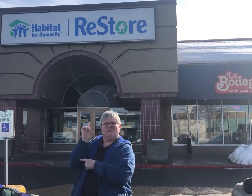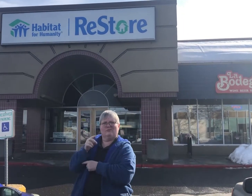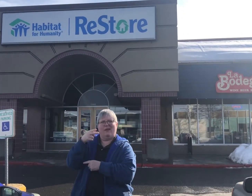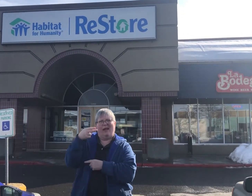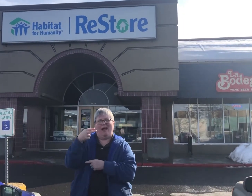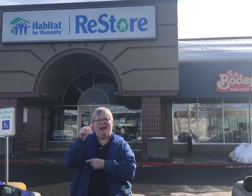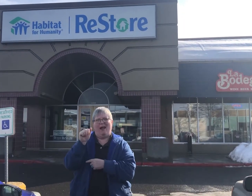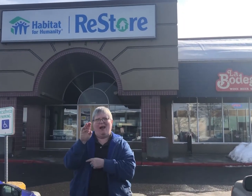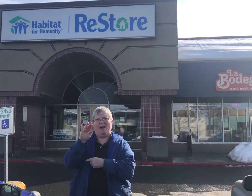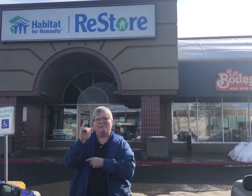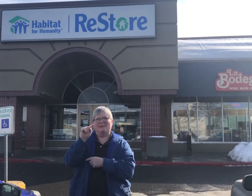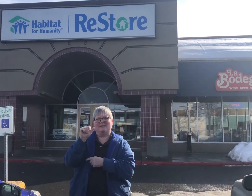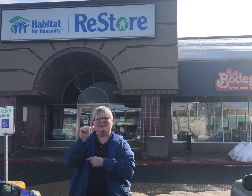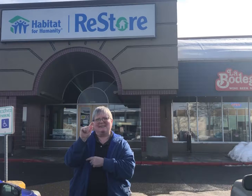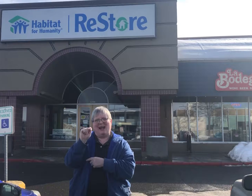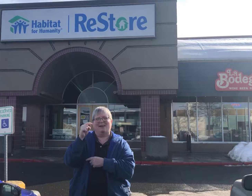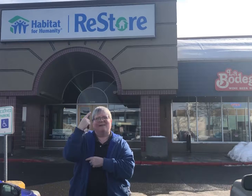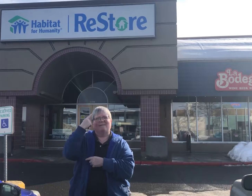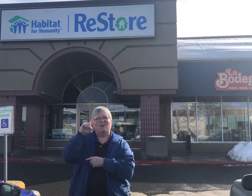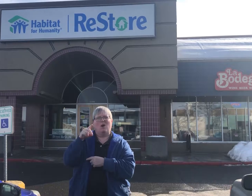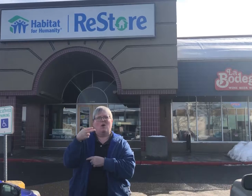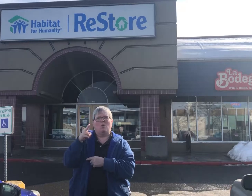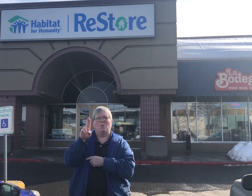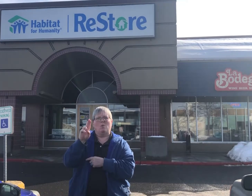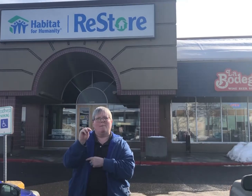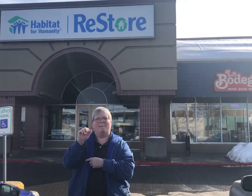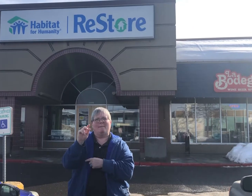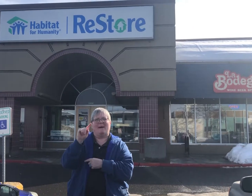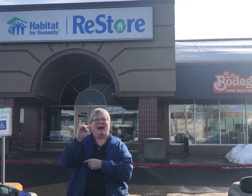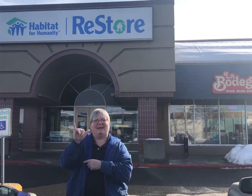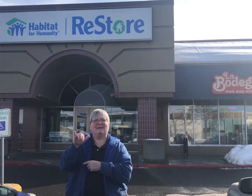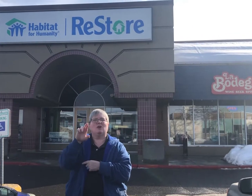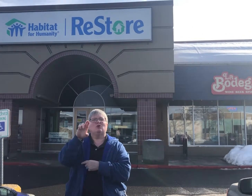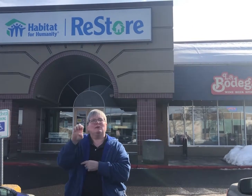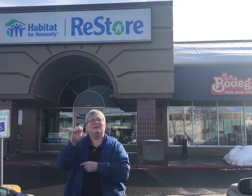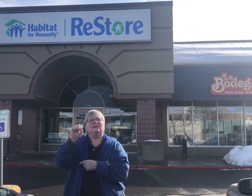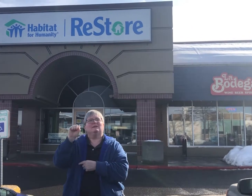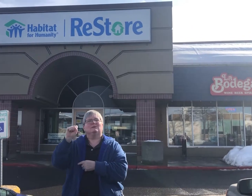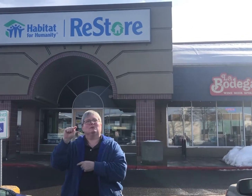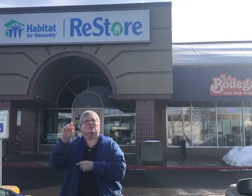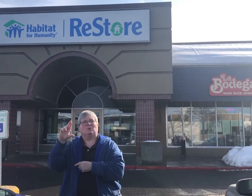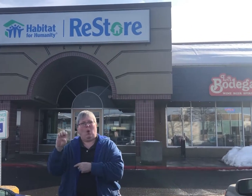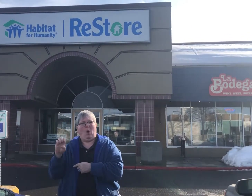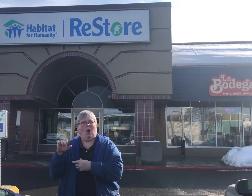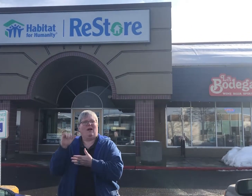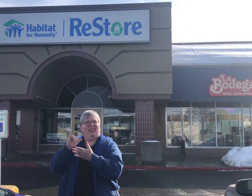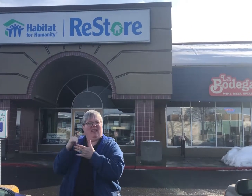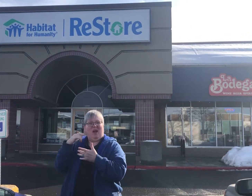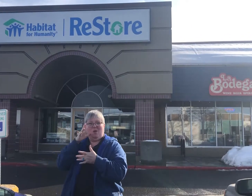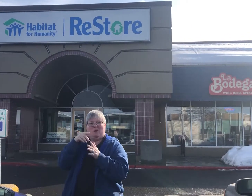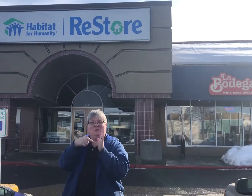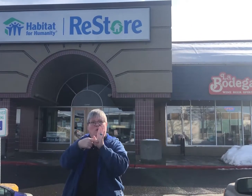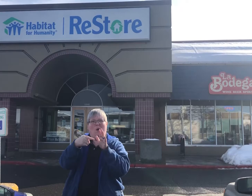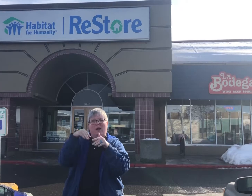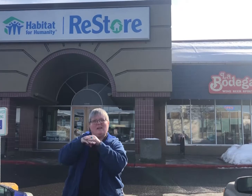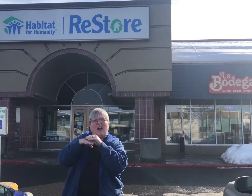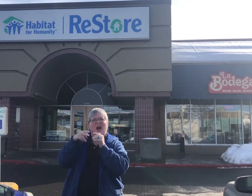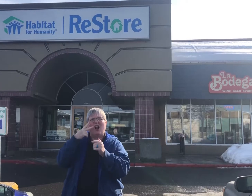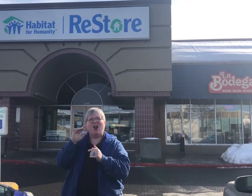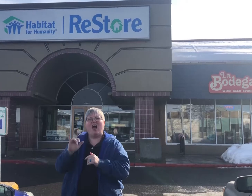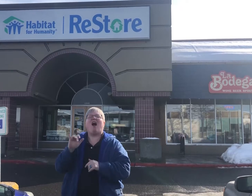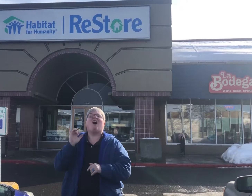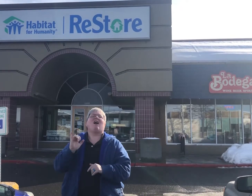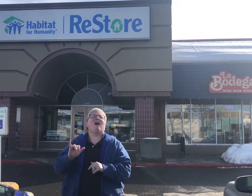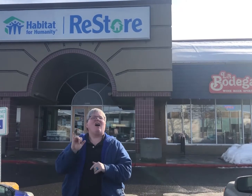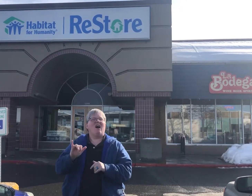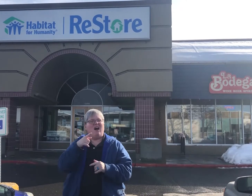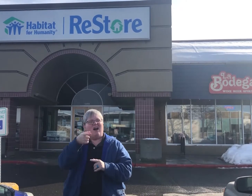store looks like. Habitat for Humanity Restore. So I'm going to show you the inside so you can get an idea.